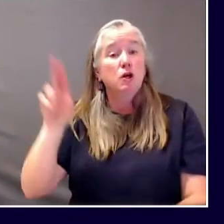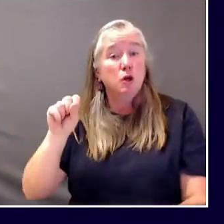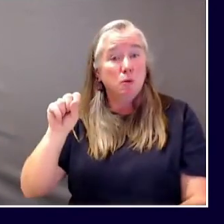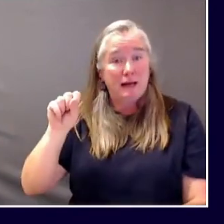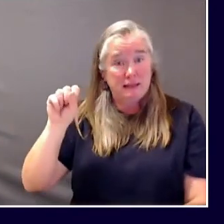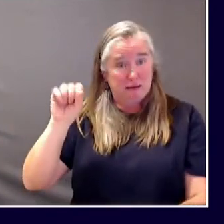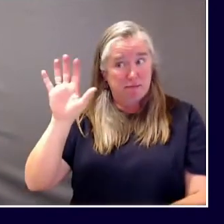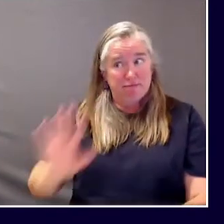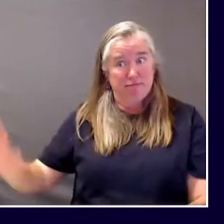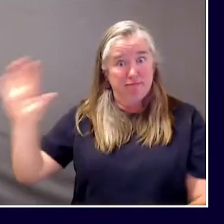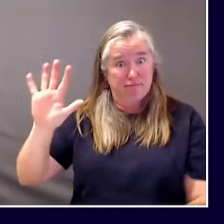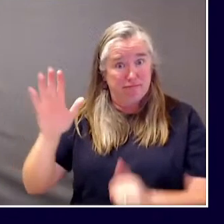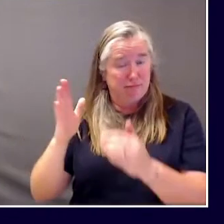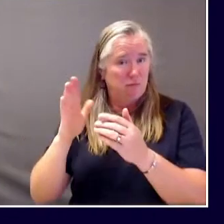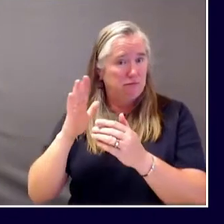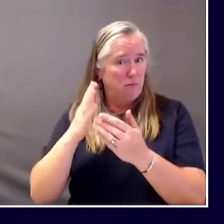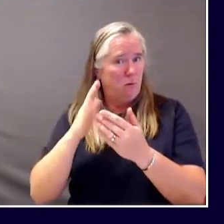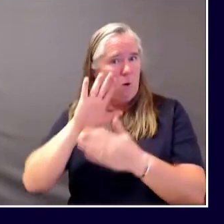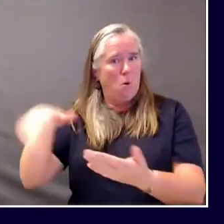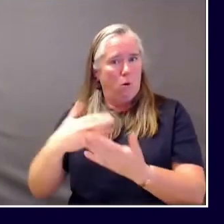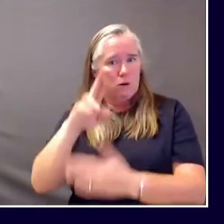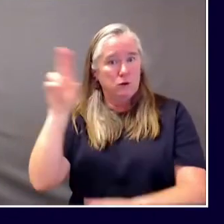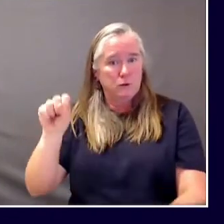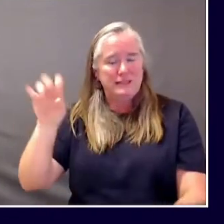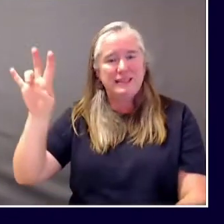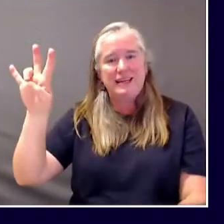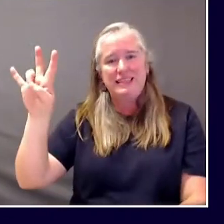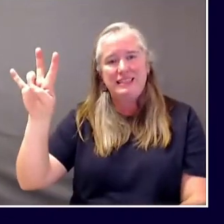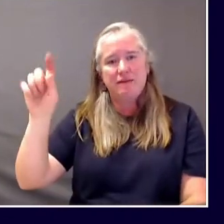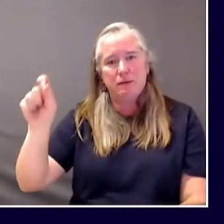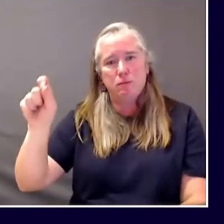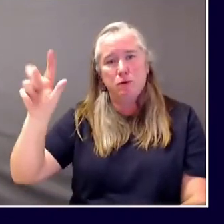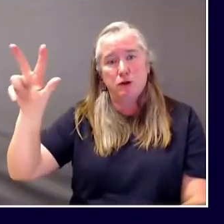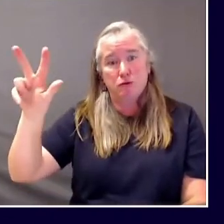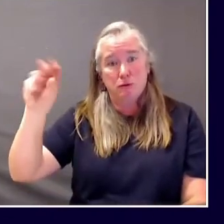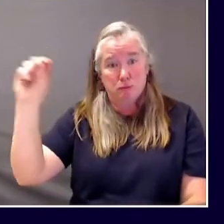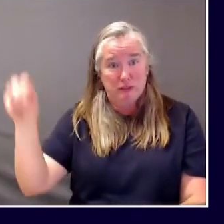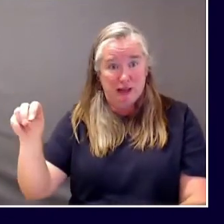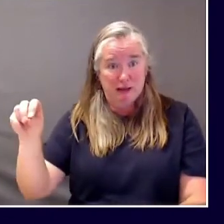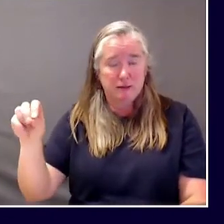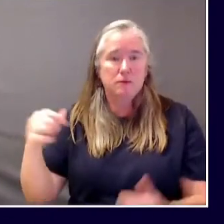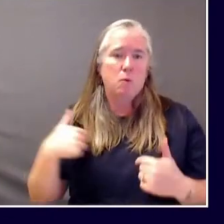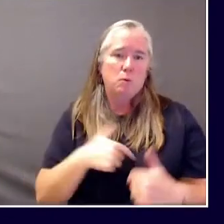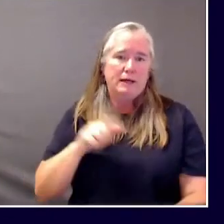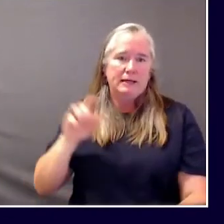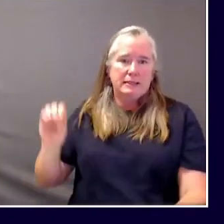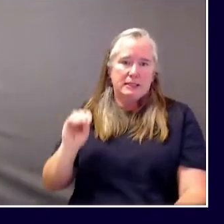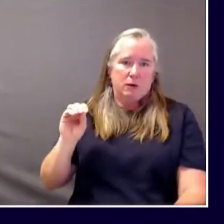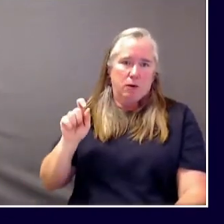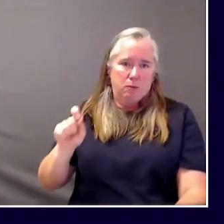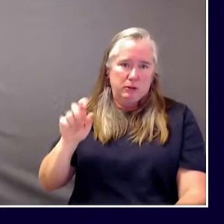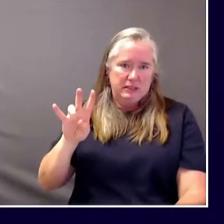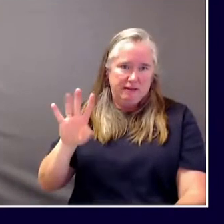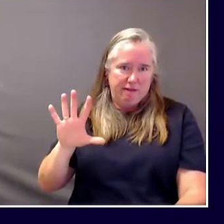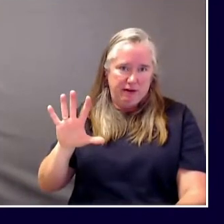rate right now stands at seven